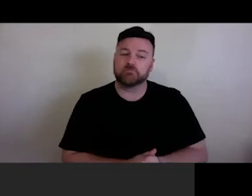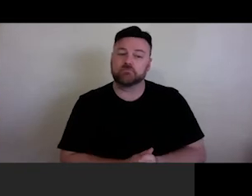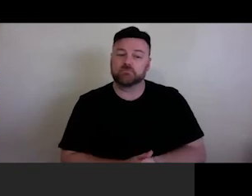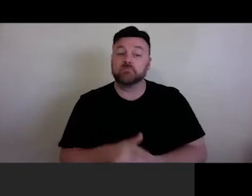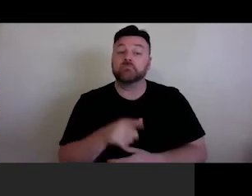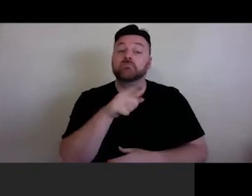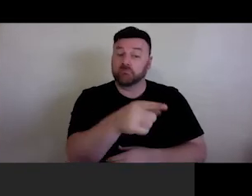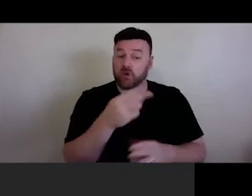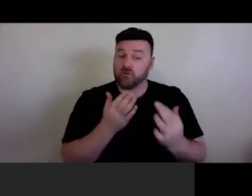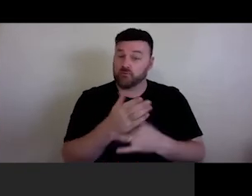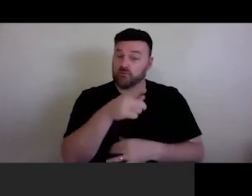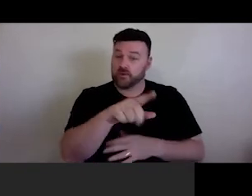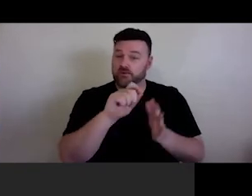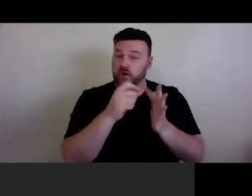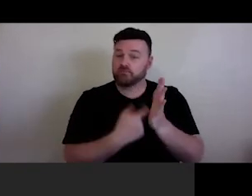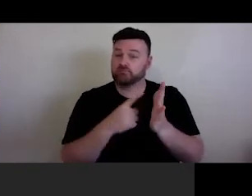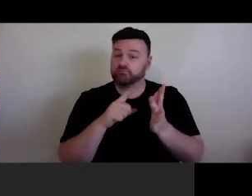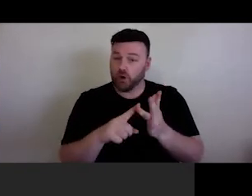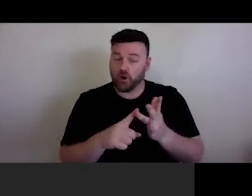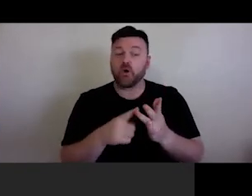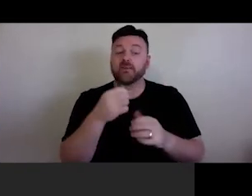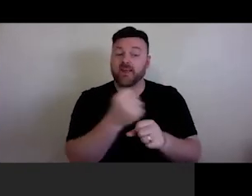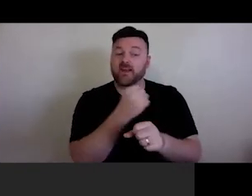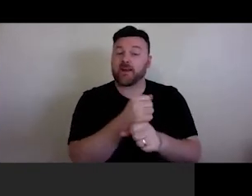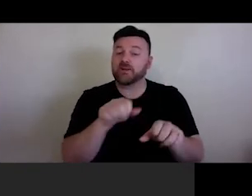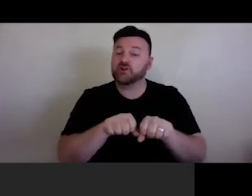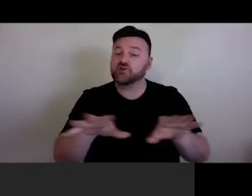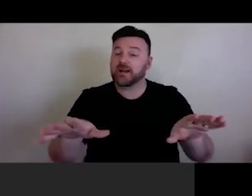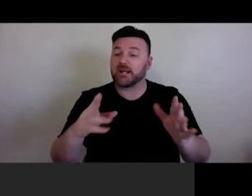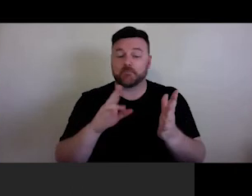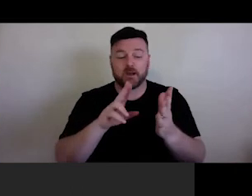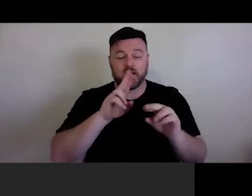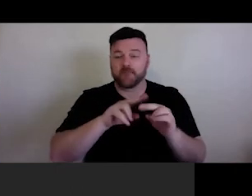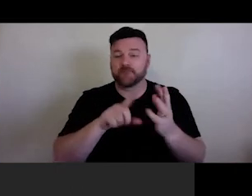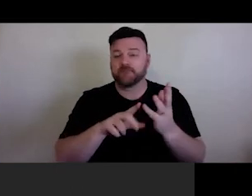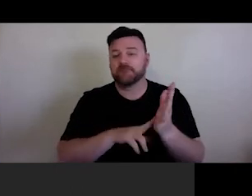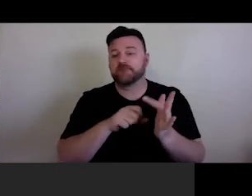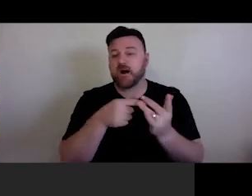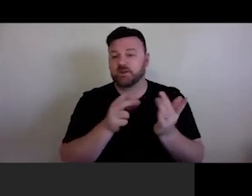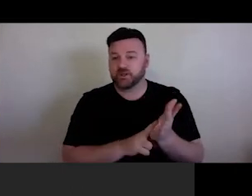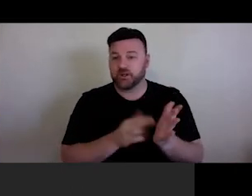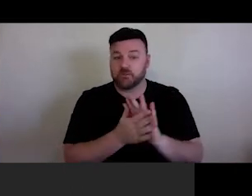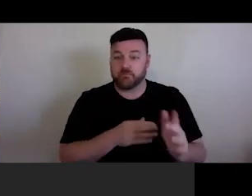function which makes it incredibly easy to be able to stream straight from this little unit. So you can plug it directly into your computer